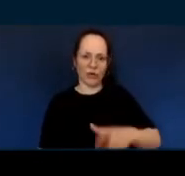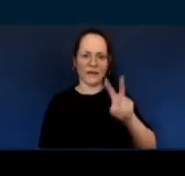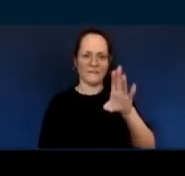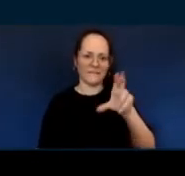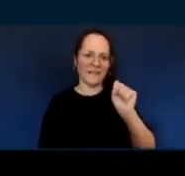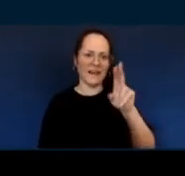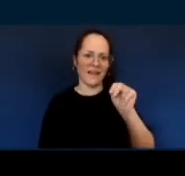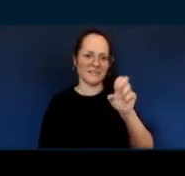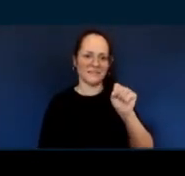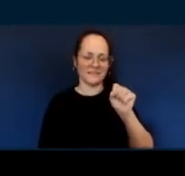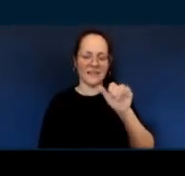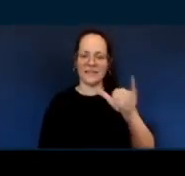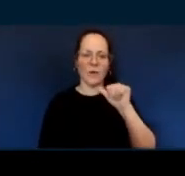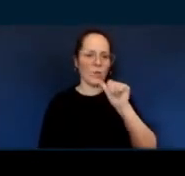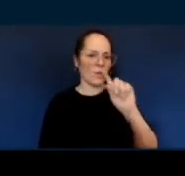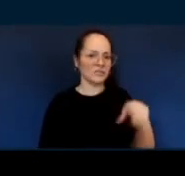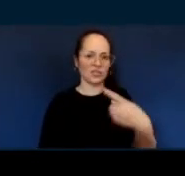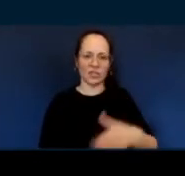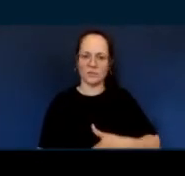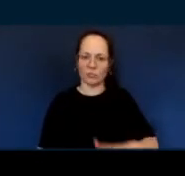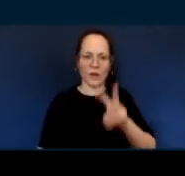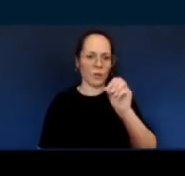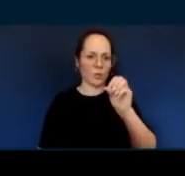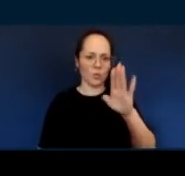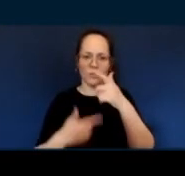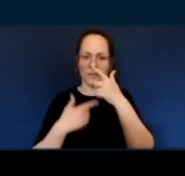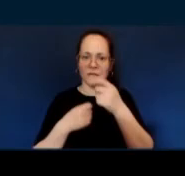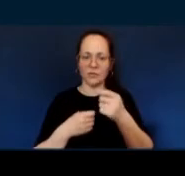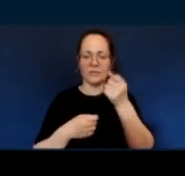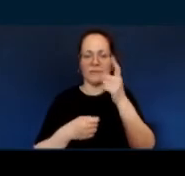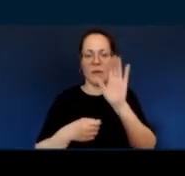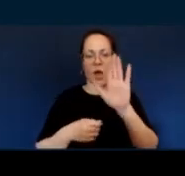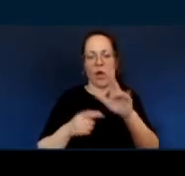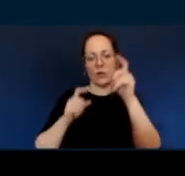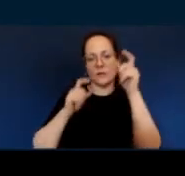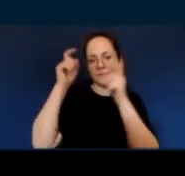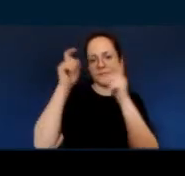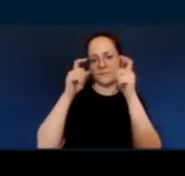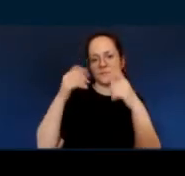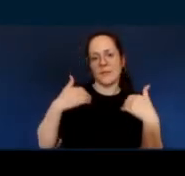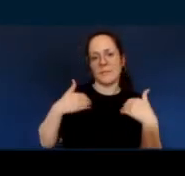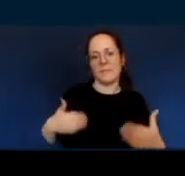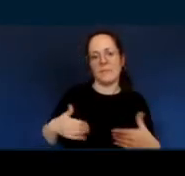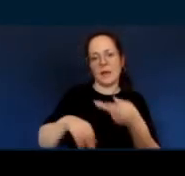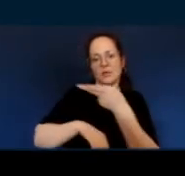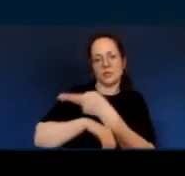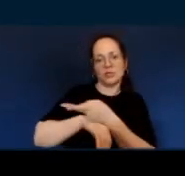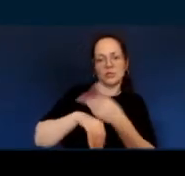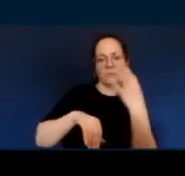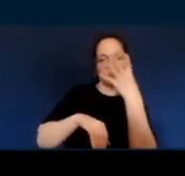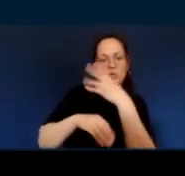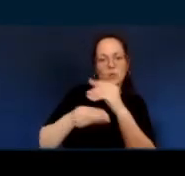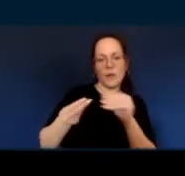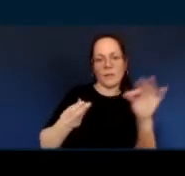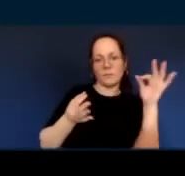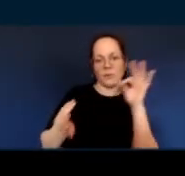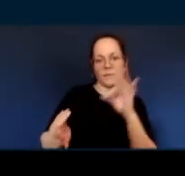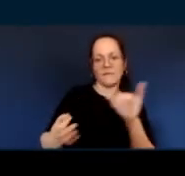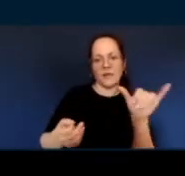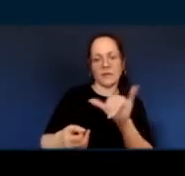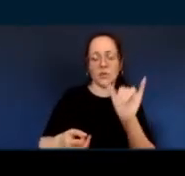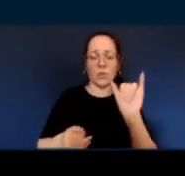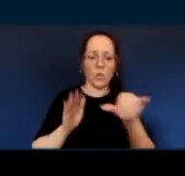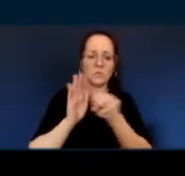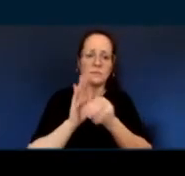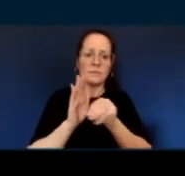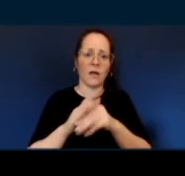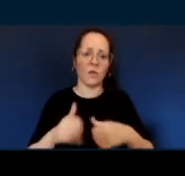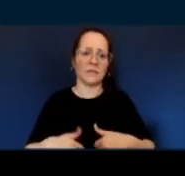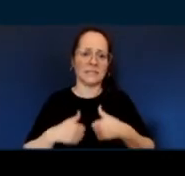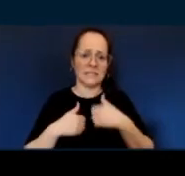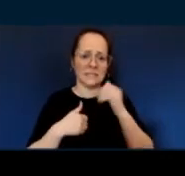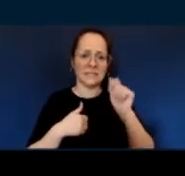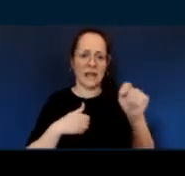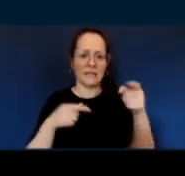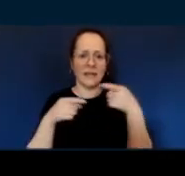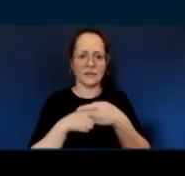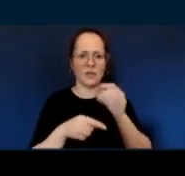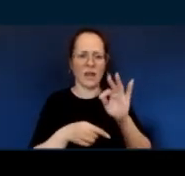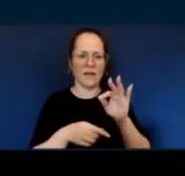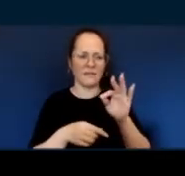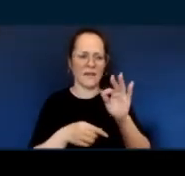MODEL OF BEAUT Y AND PERFECTION.